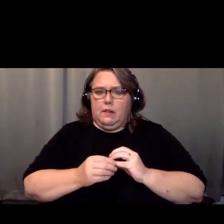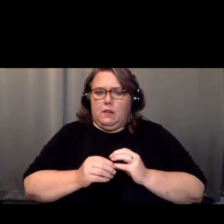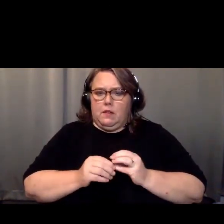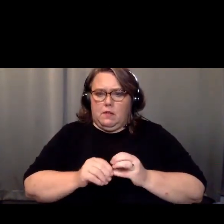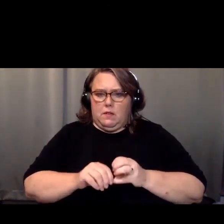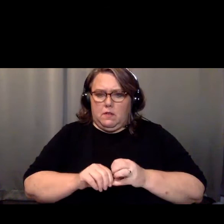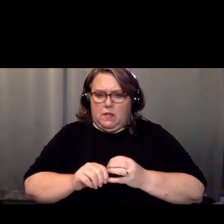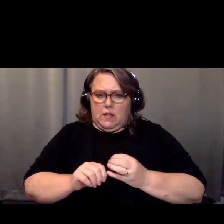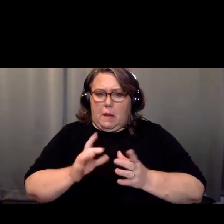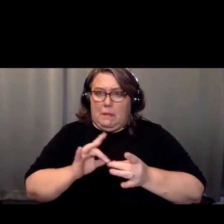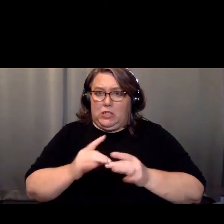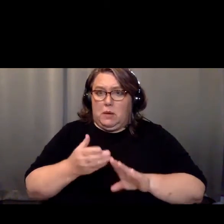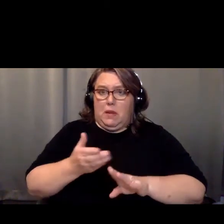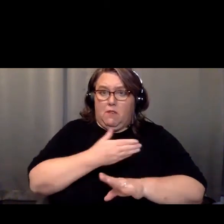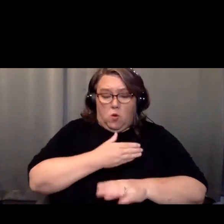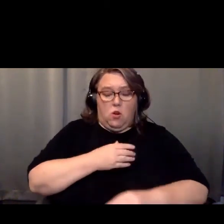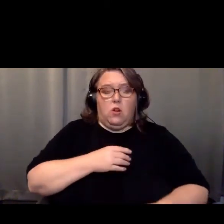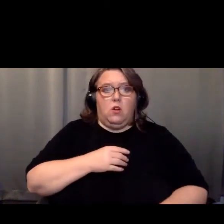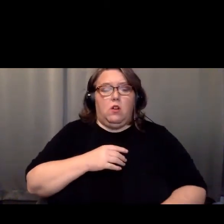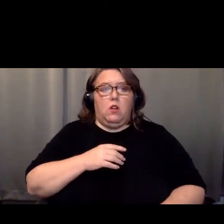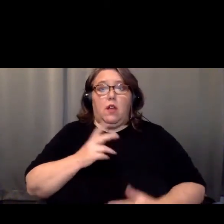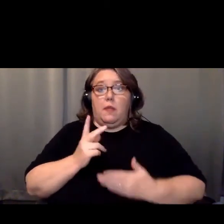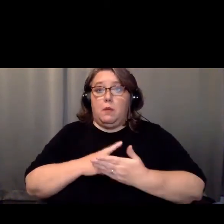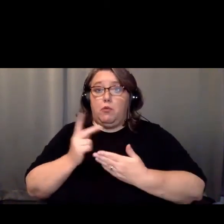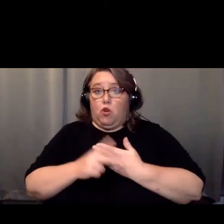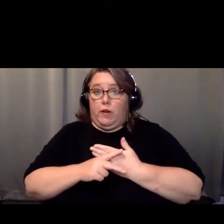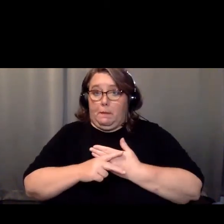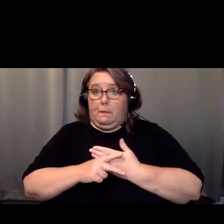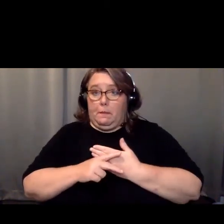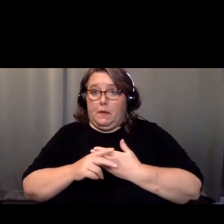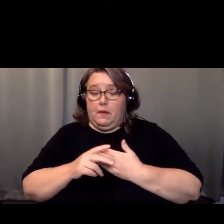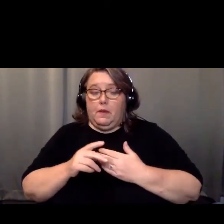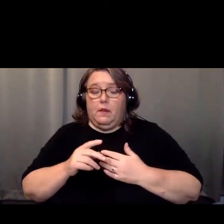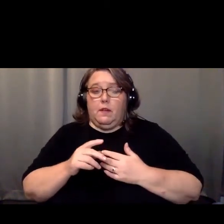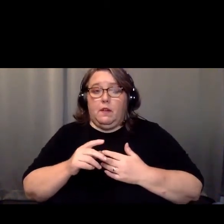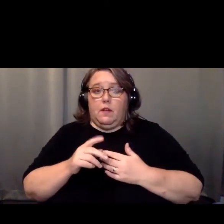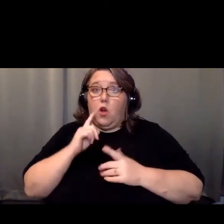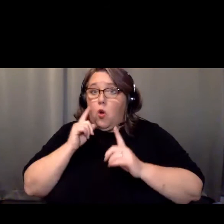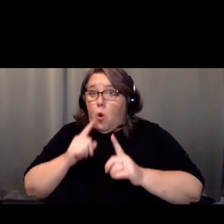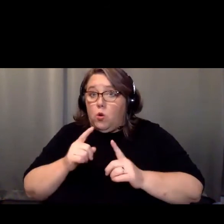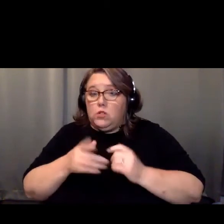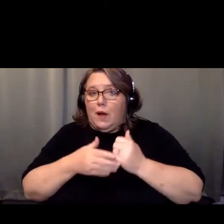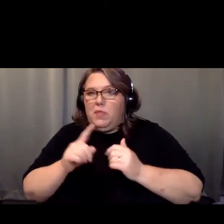one of the goals of the program is to help their clients advance in employment, meaning that if a client